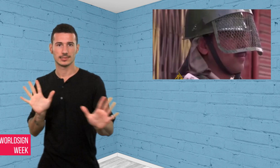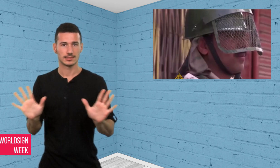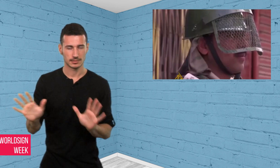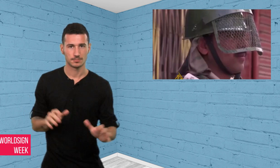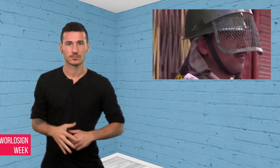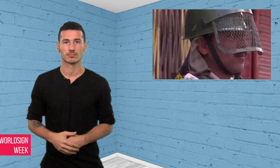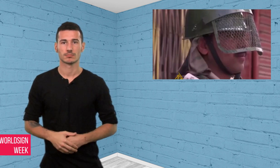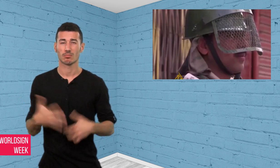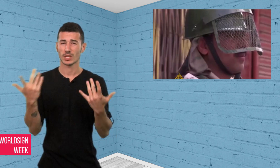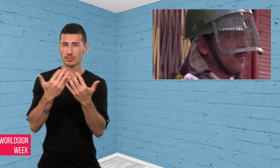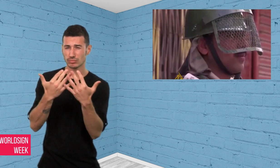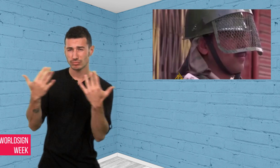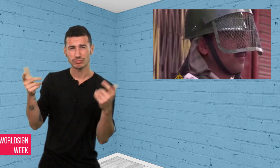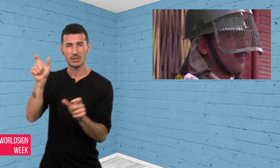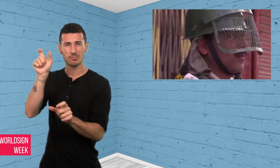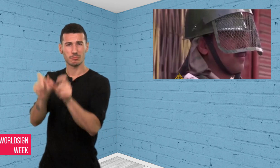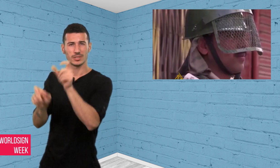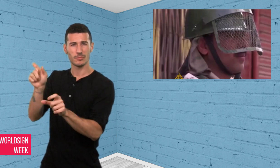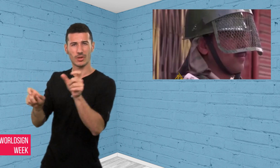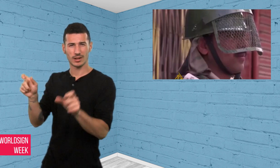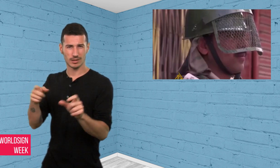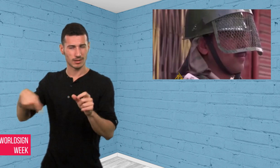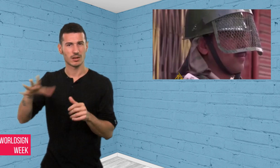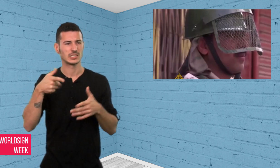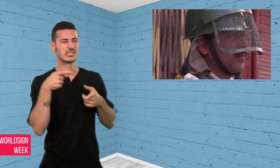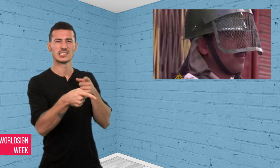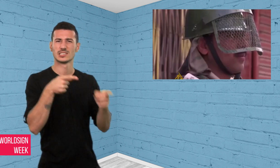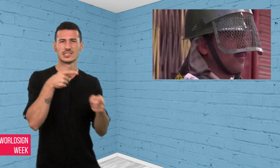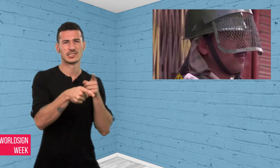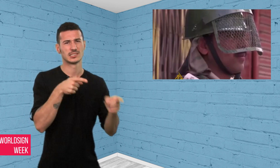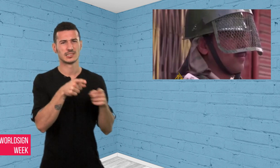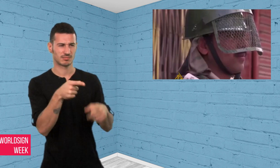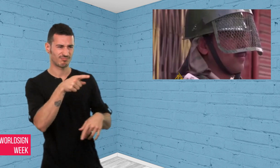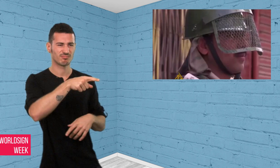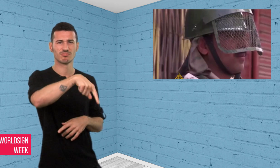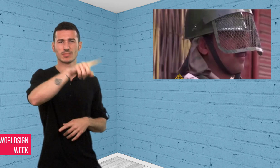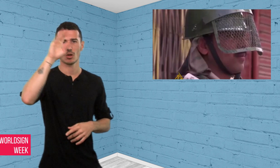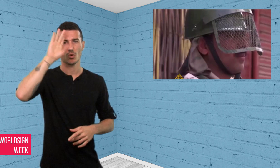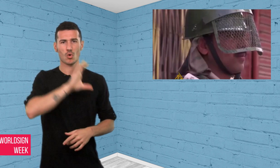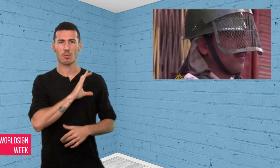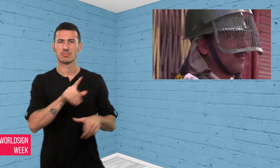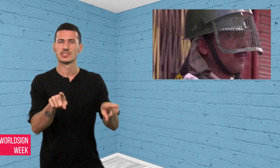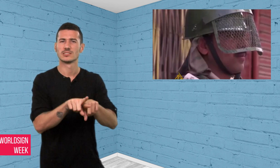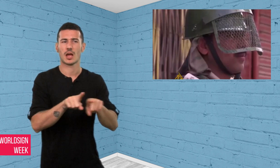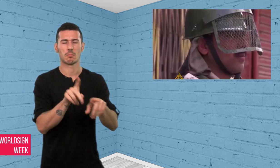Many people see local police as traitors and